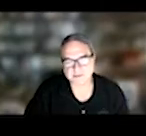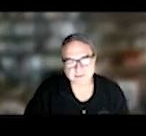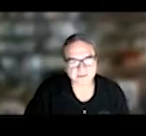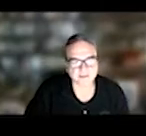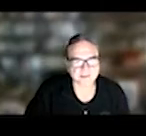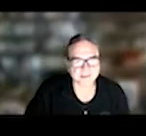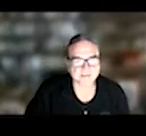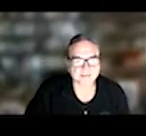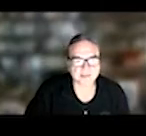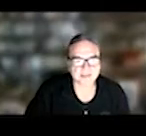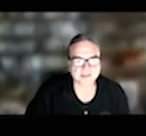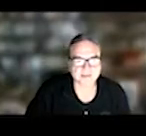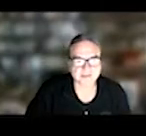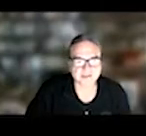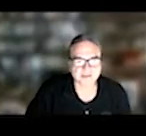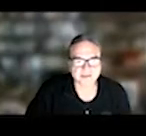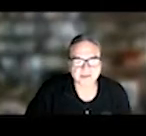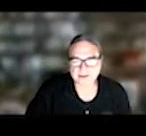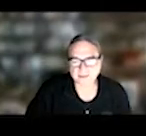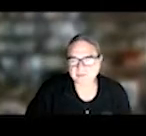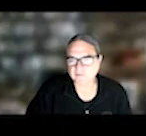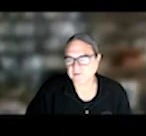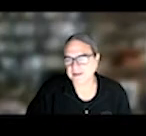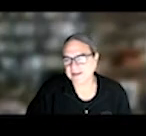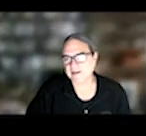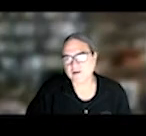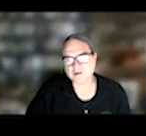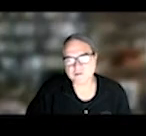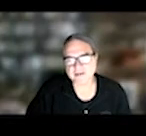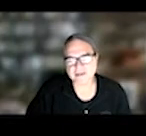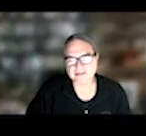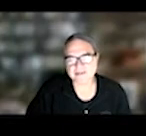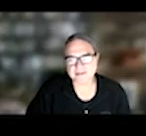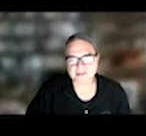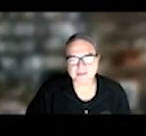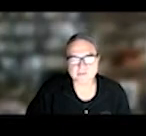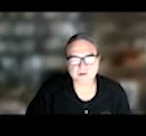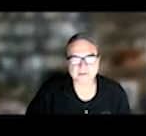and Indigenous populations and I would put forth that any culturally connected indigenous person